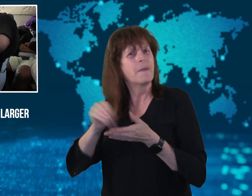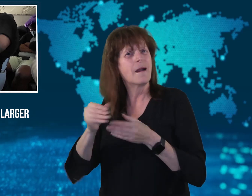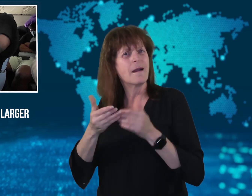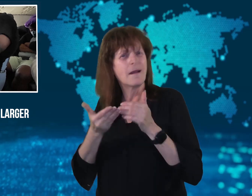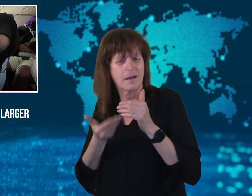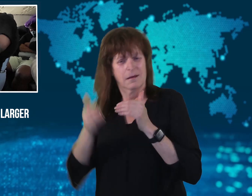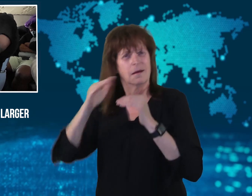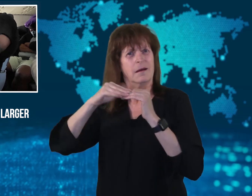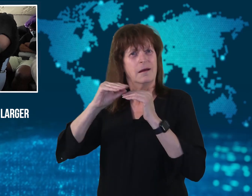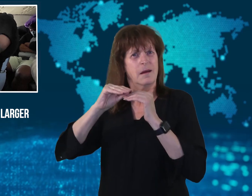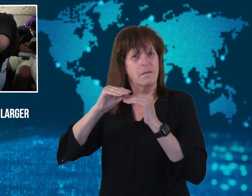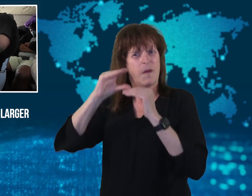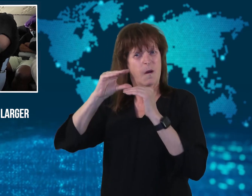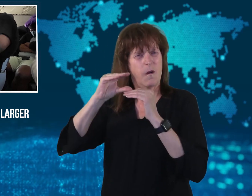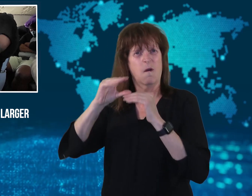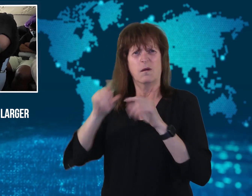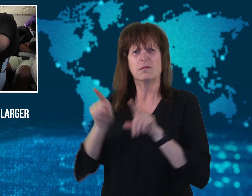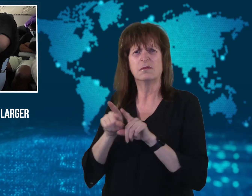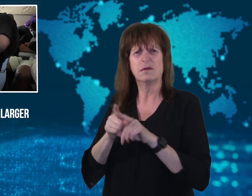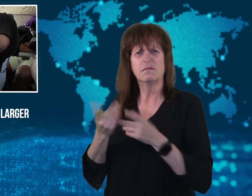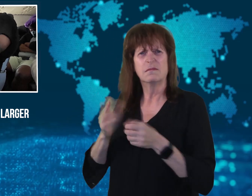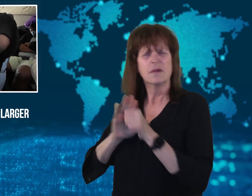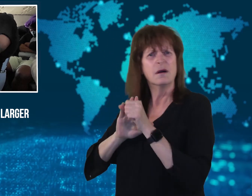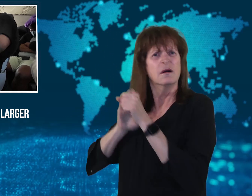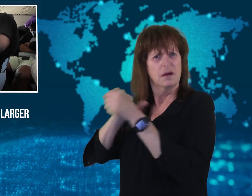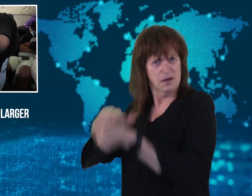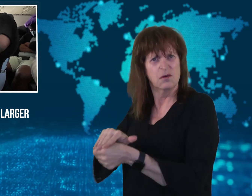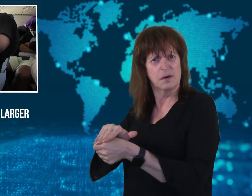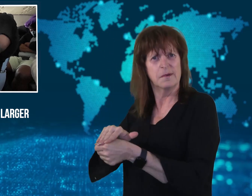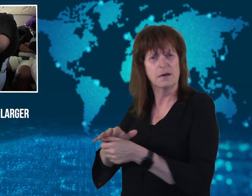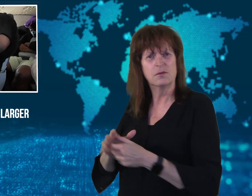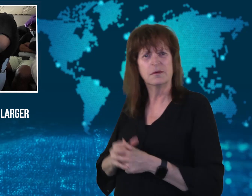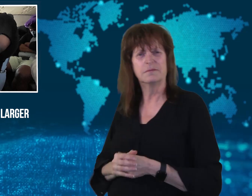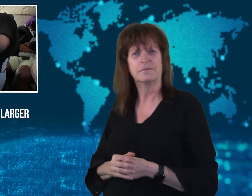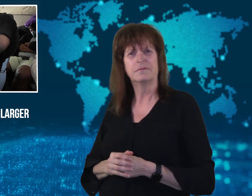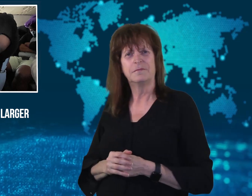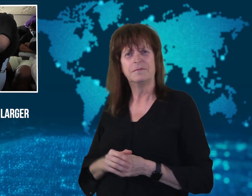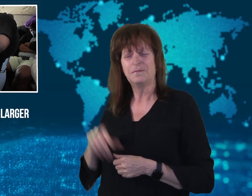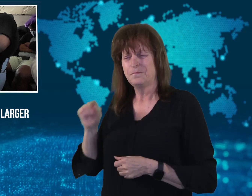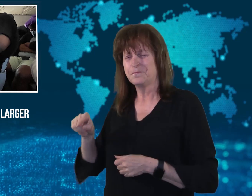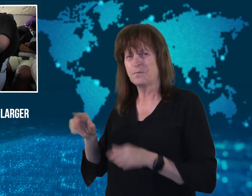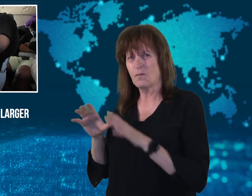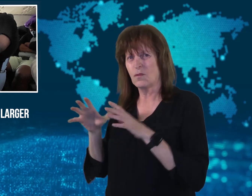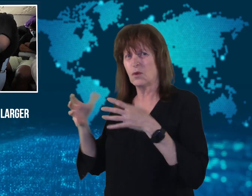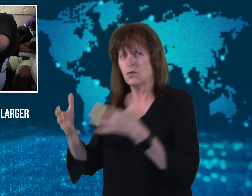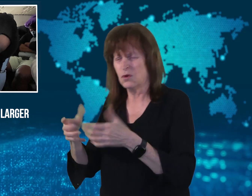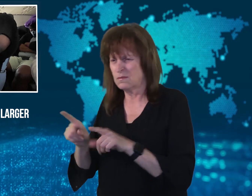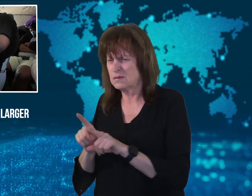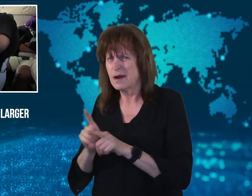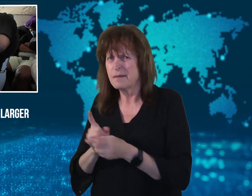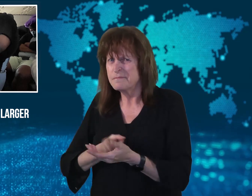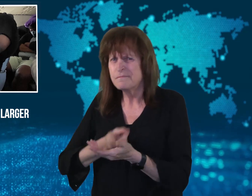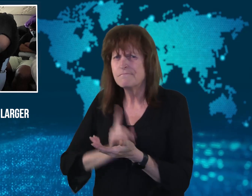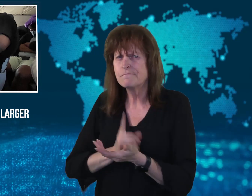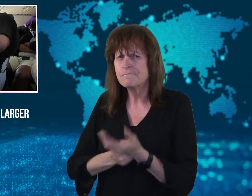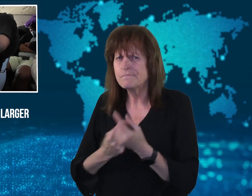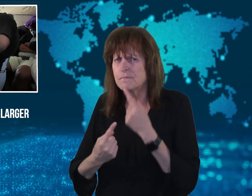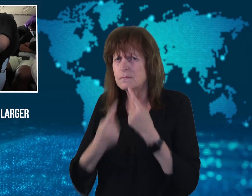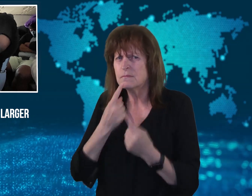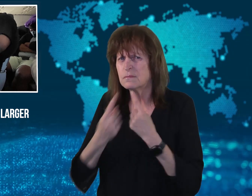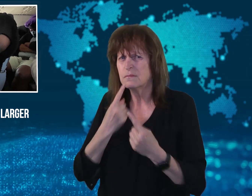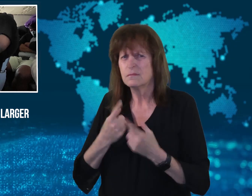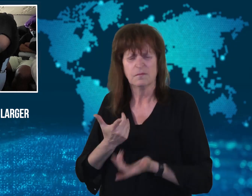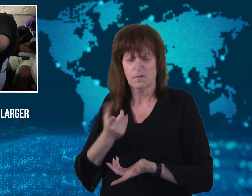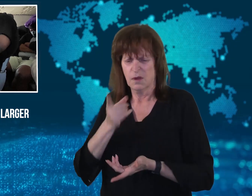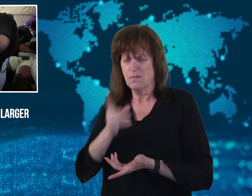The groups argue that there must be a scientific understanding of